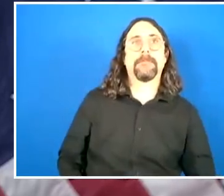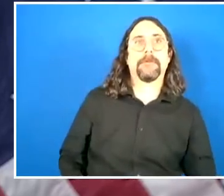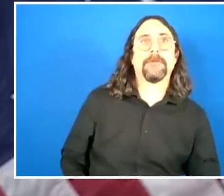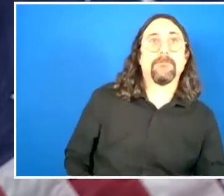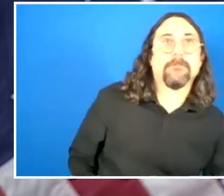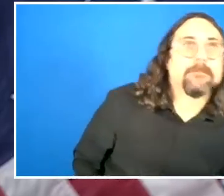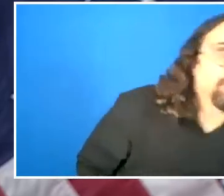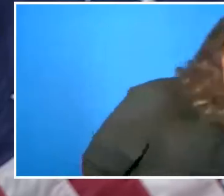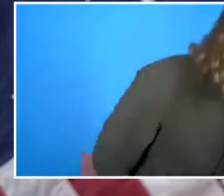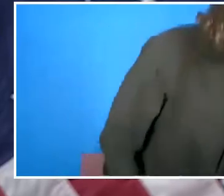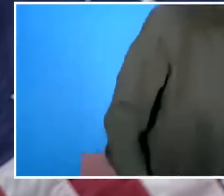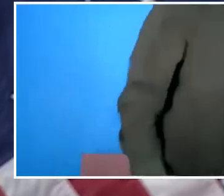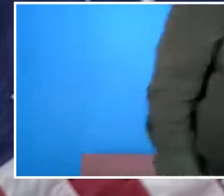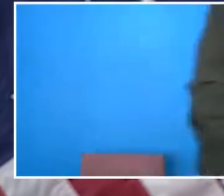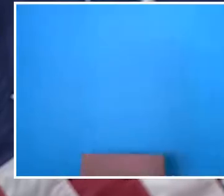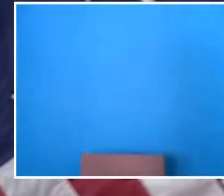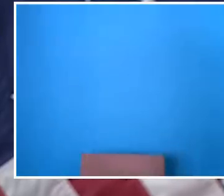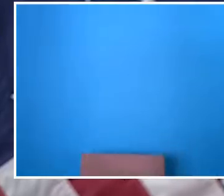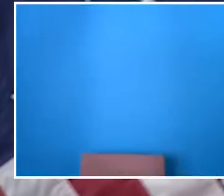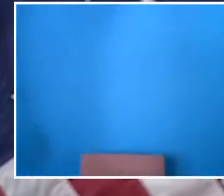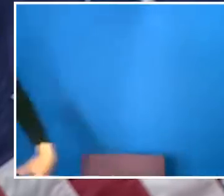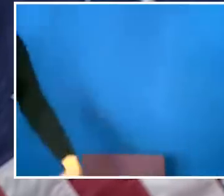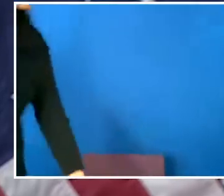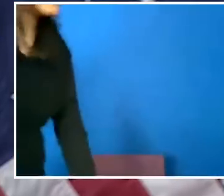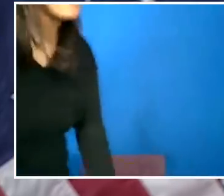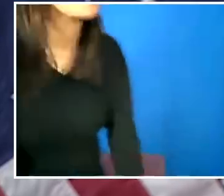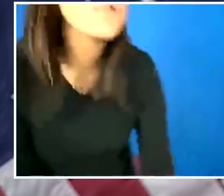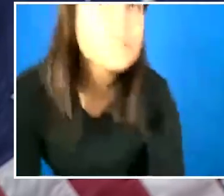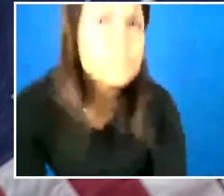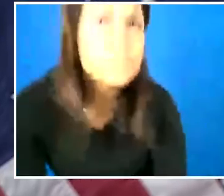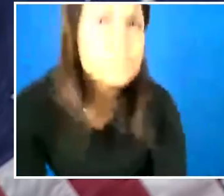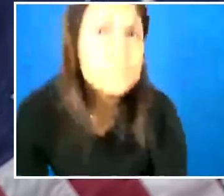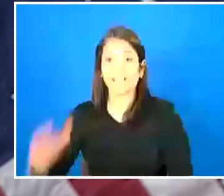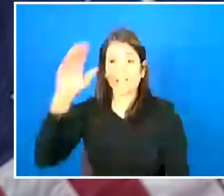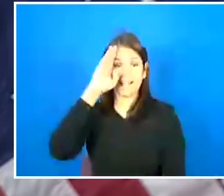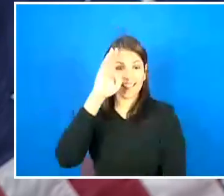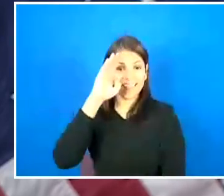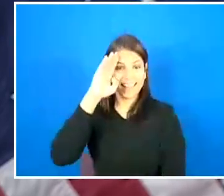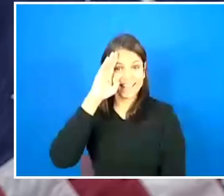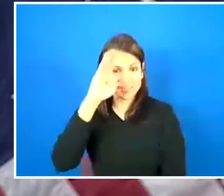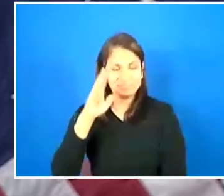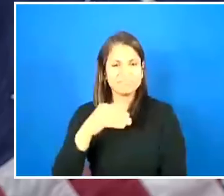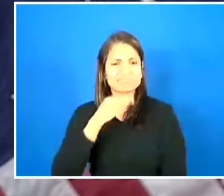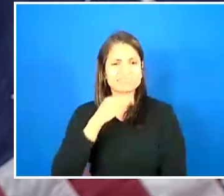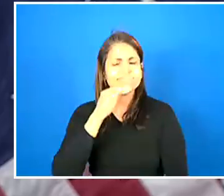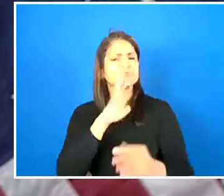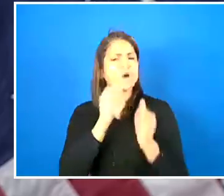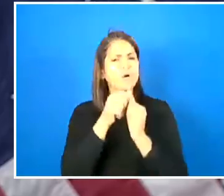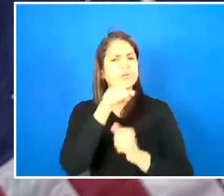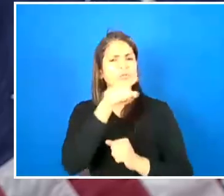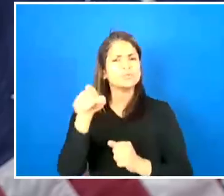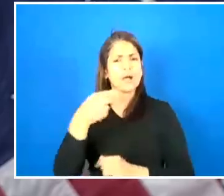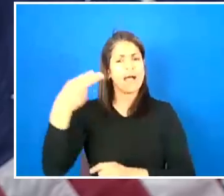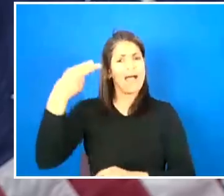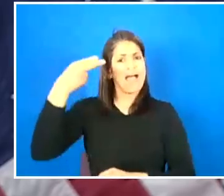FOR A MOMENT TO OUR HIGH SCHOOL SENIORS AND TO THEIR PARENTS, ETHIR FAMILIES. IT WASN'T THAT